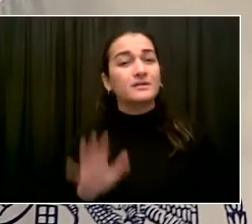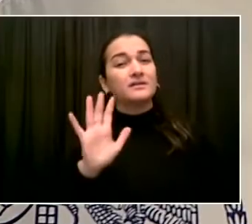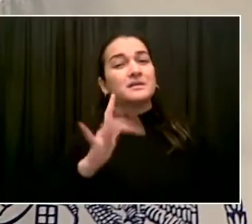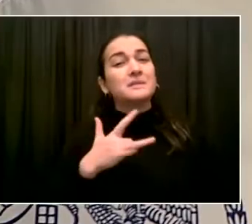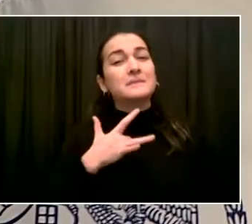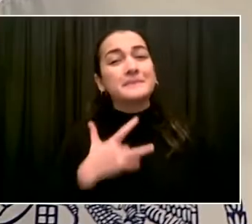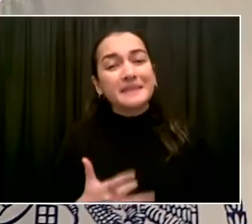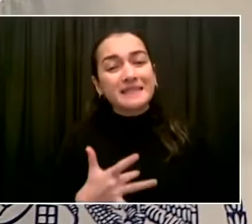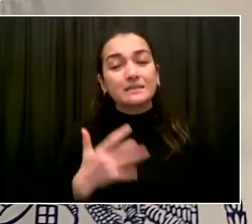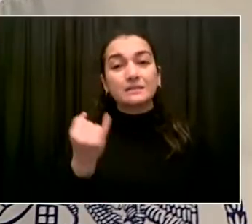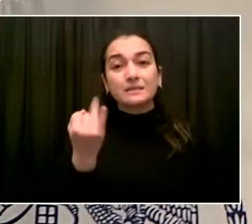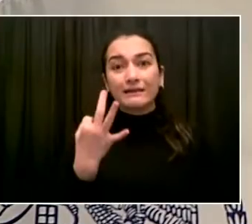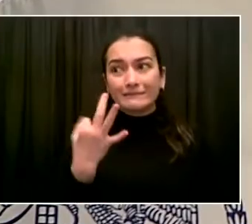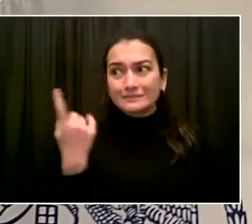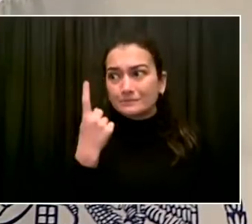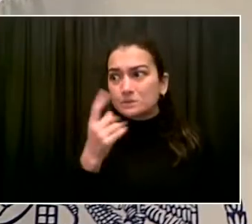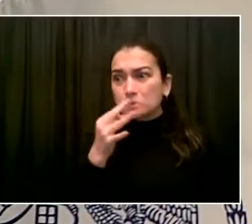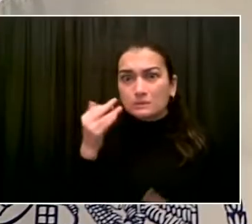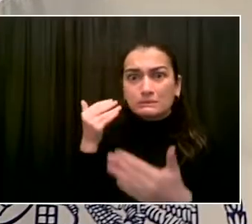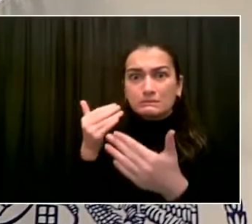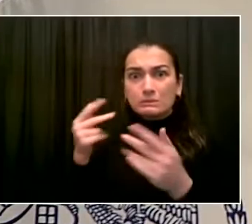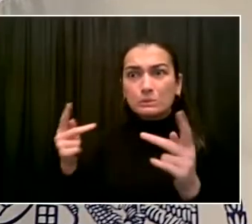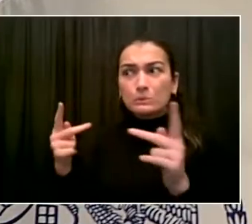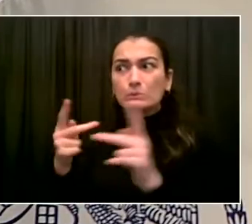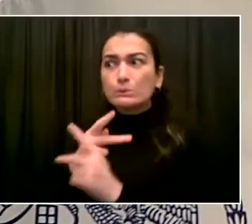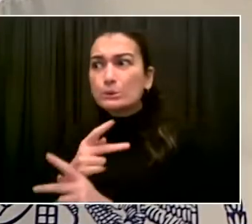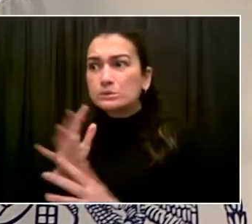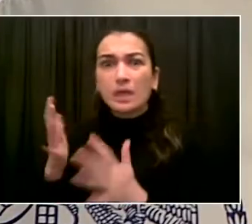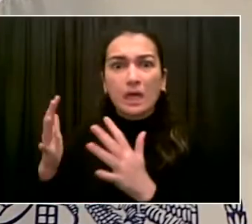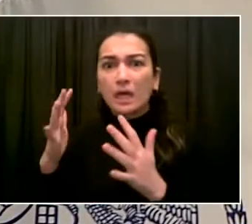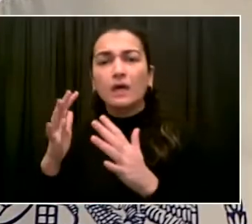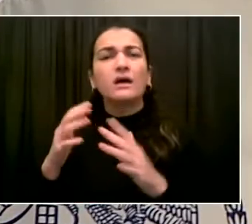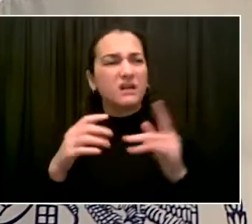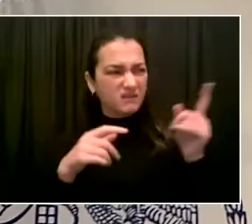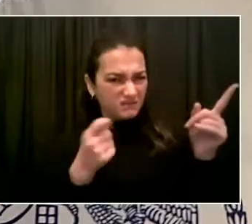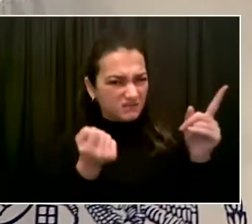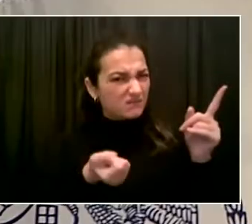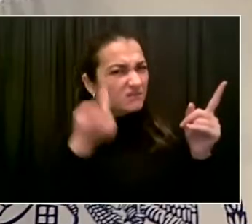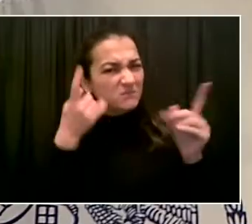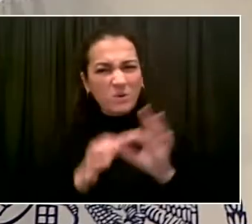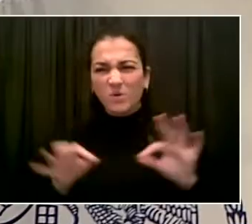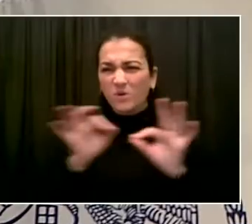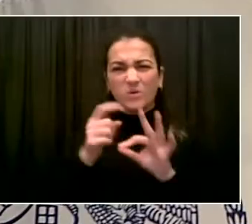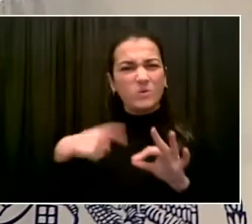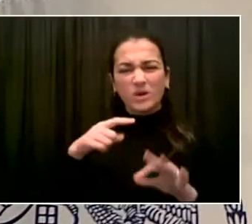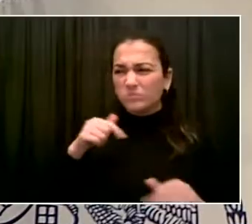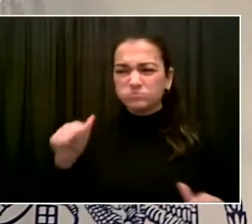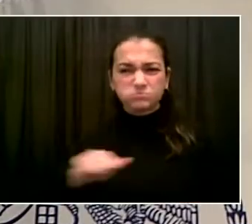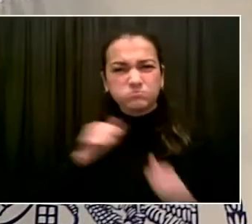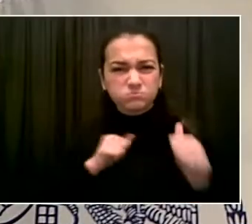THEE SNEW THREATS AND HE UNDERSTANDS THAT MY JOB IS TO KEEP NEW YORKERS